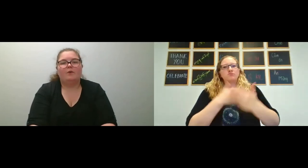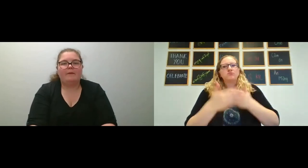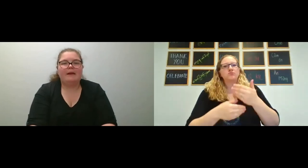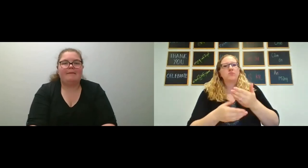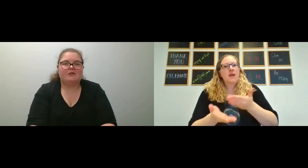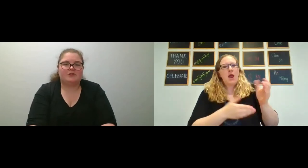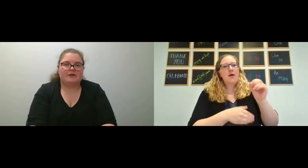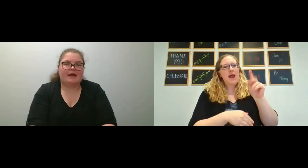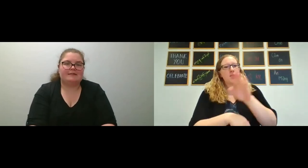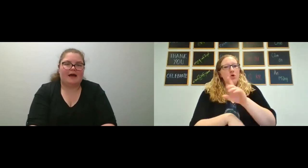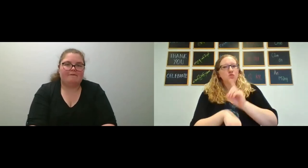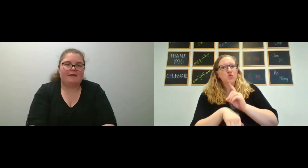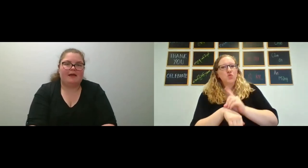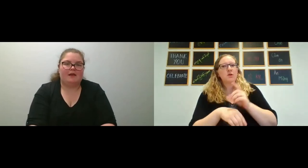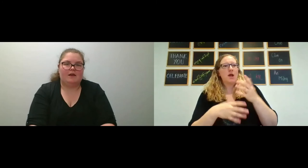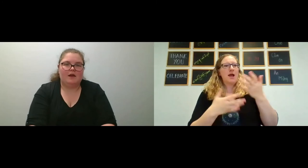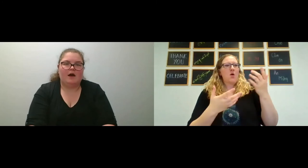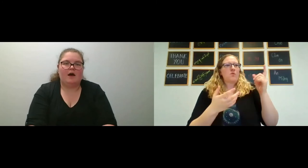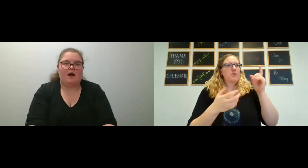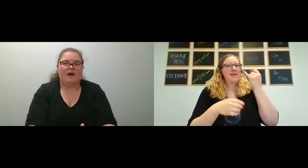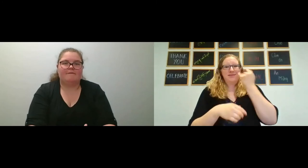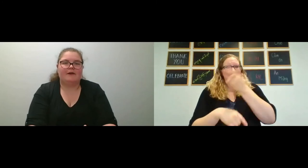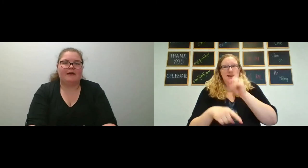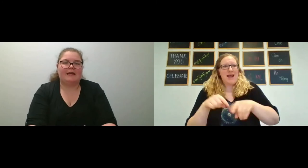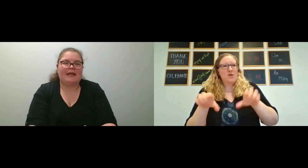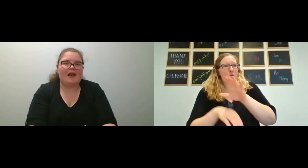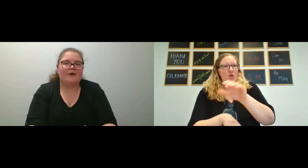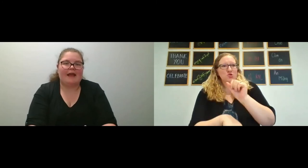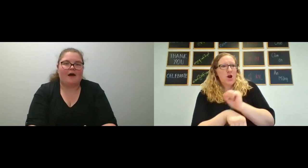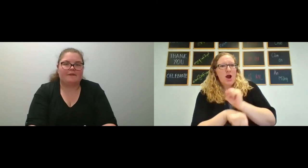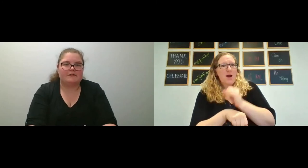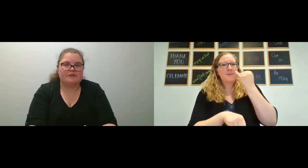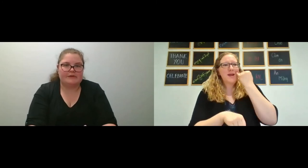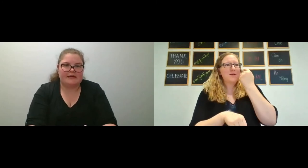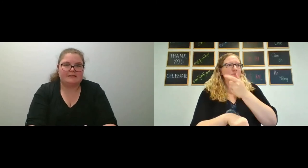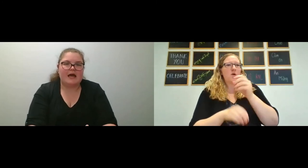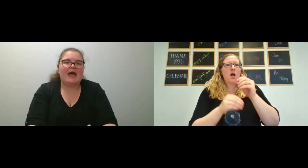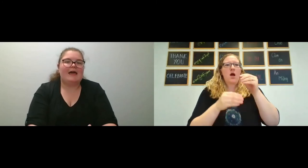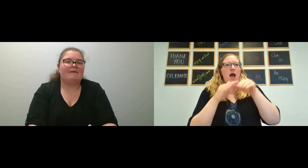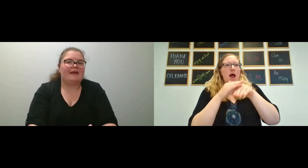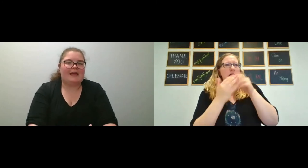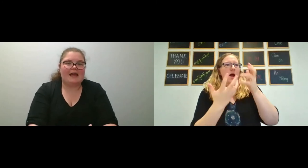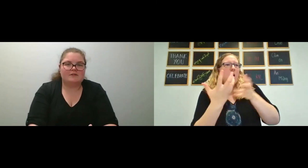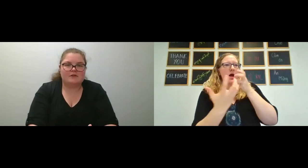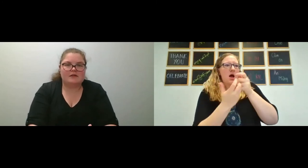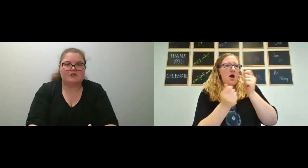We want to make sure that Deaf and hard of hearing can carry out their duties. If they can't do their job